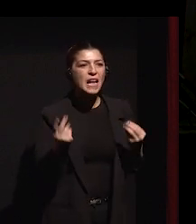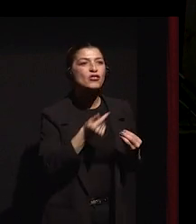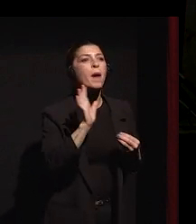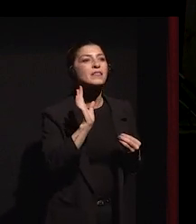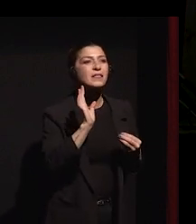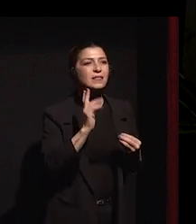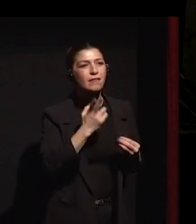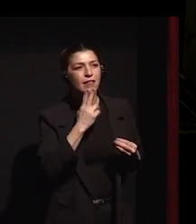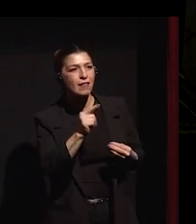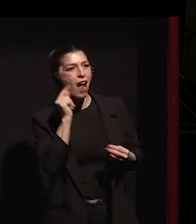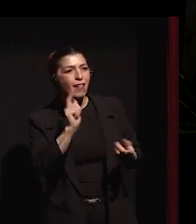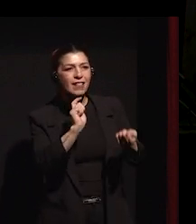and sort of bewildering.